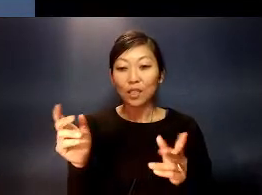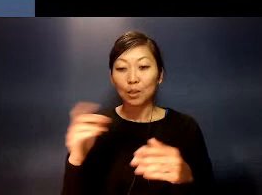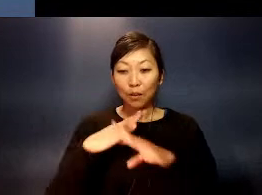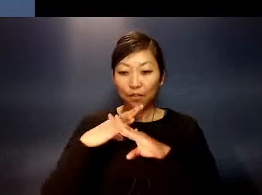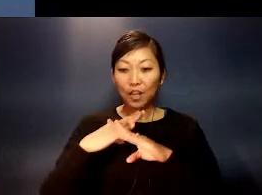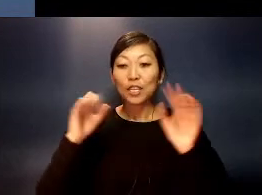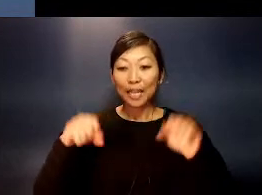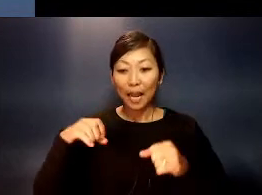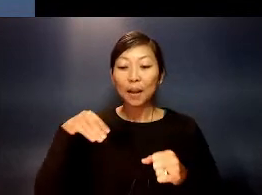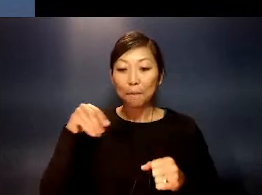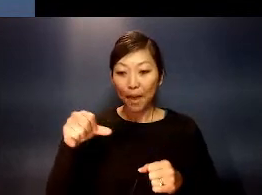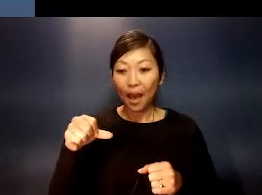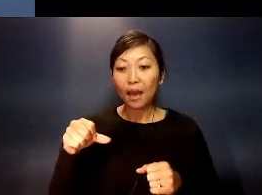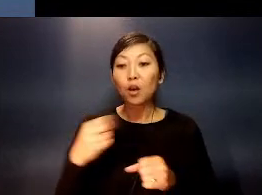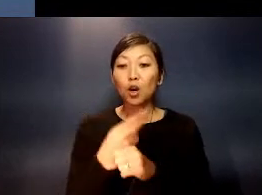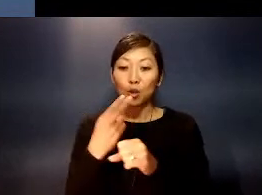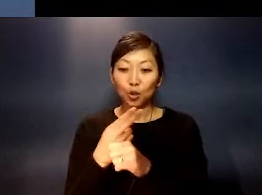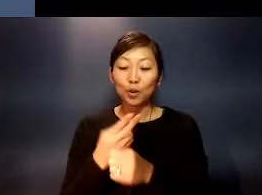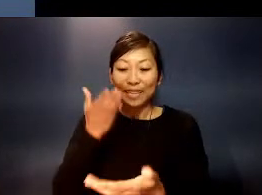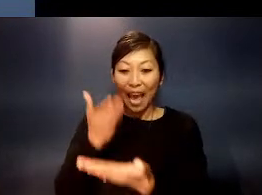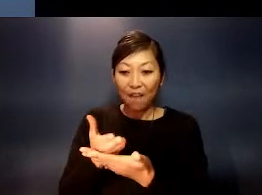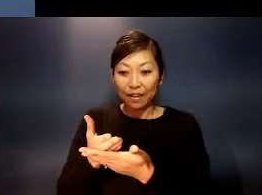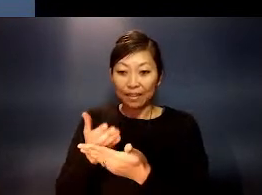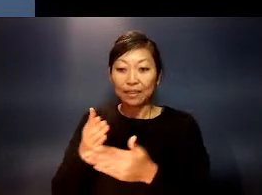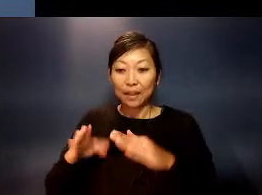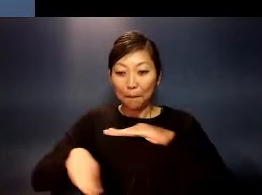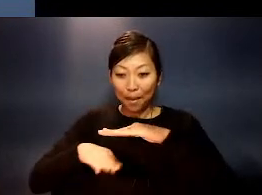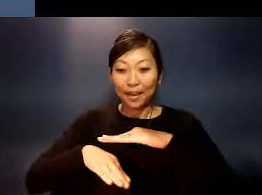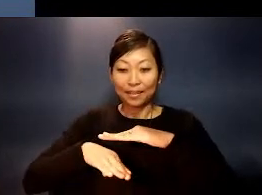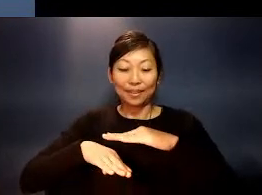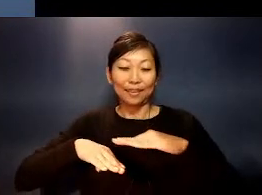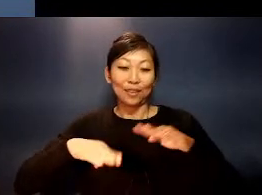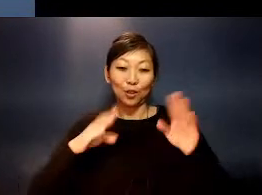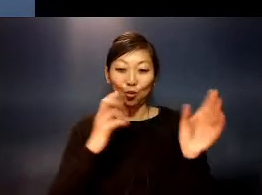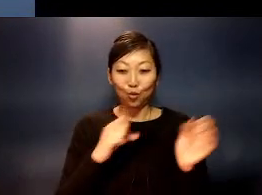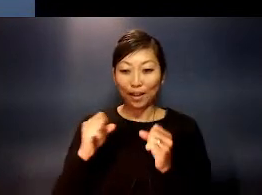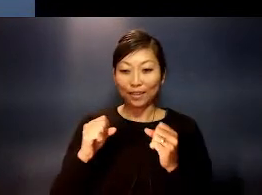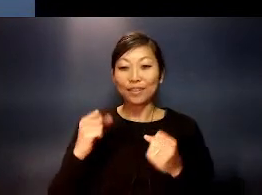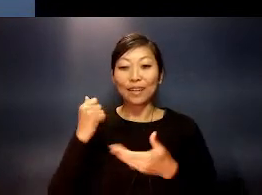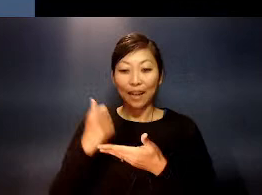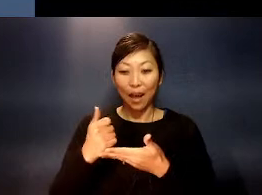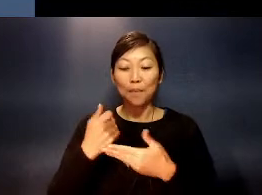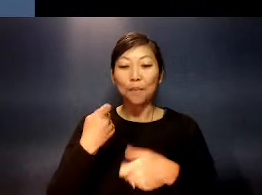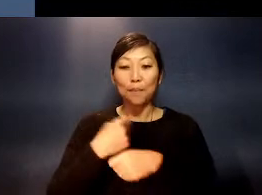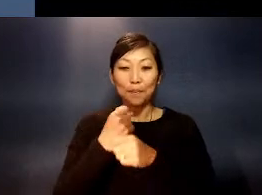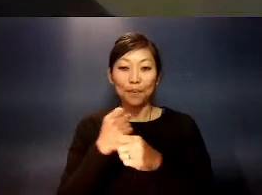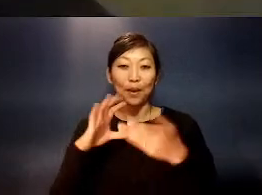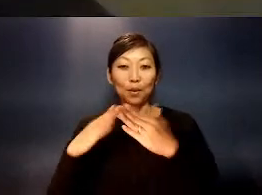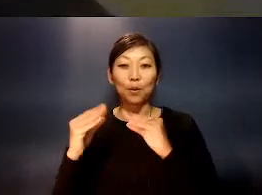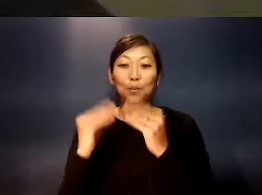WITH THAT WE HAVE CONCLUDED ALL OF THE PREREGISTERED SPEAKERS. I KNOW THERE WERE SOME FOLKS THAT MAY HAVE HAD TROUBLE